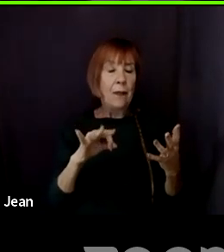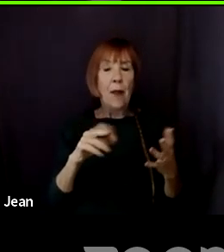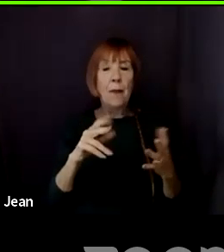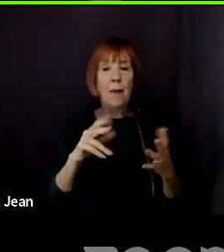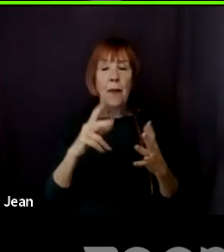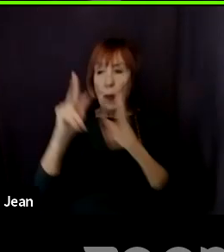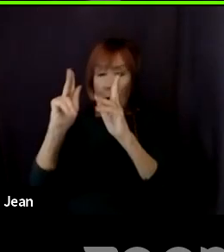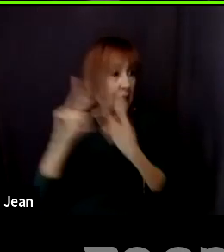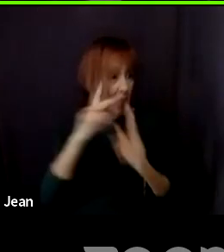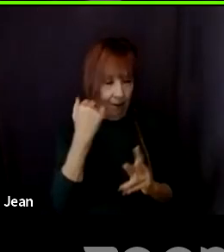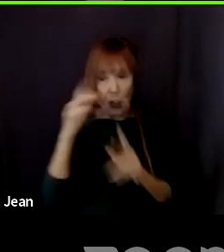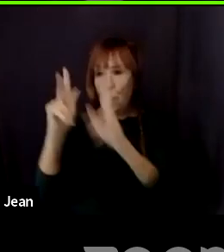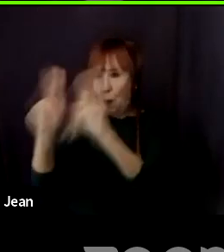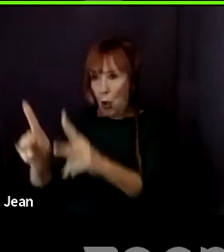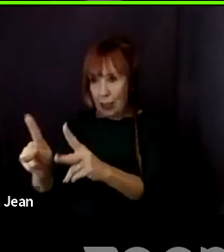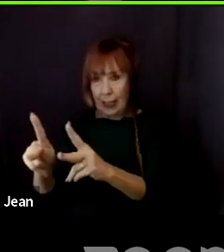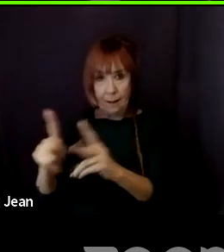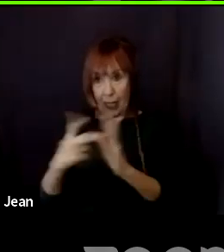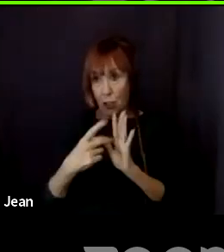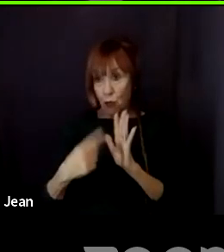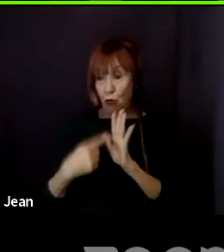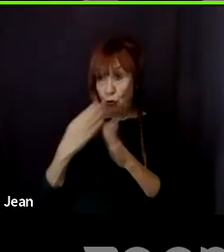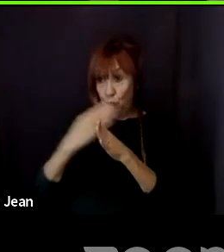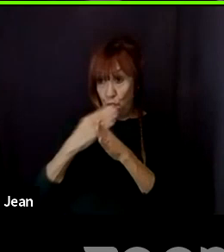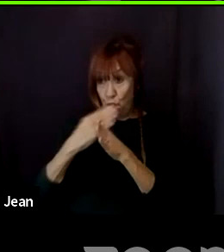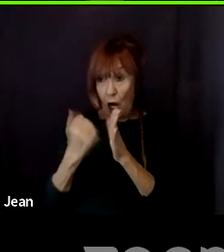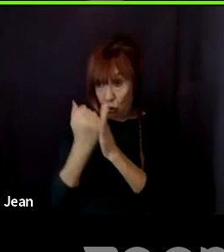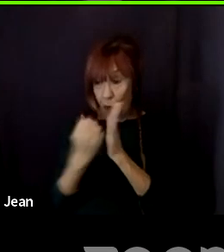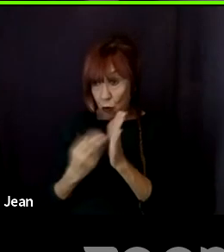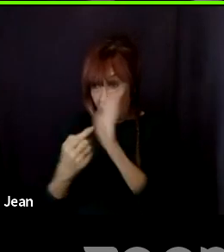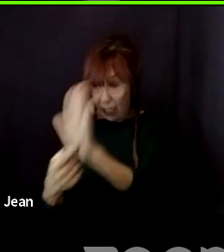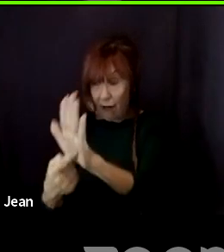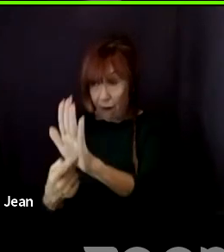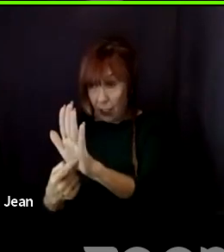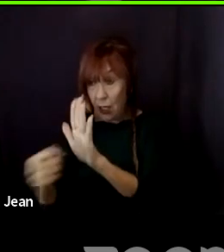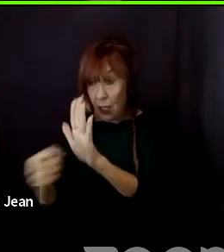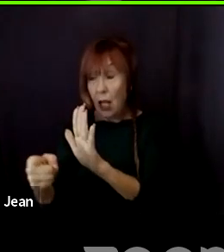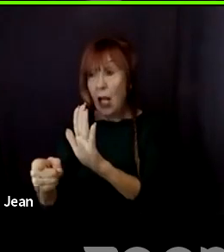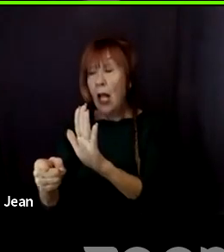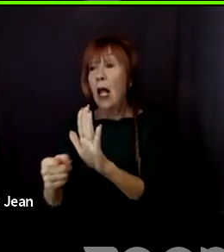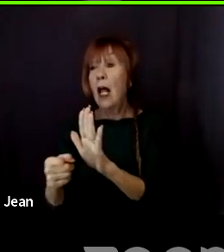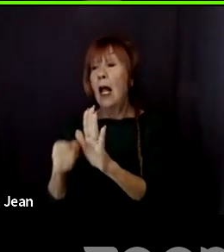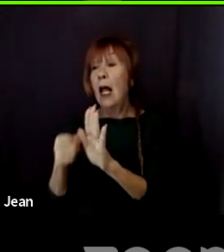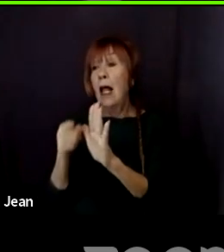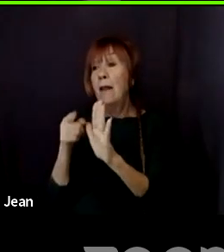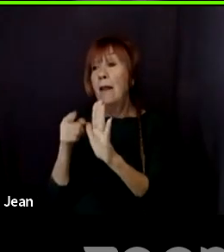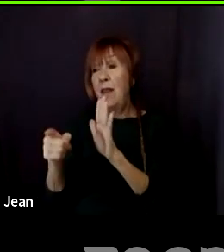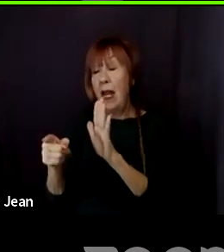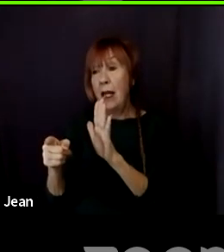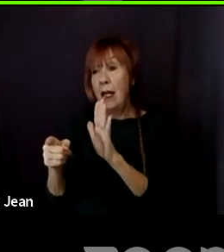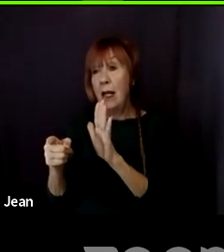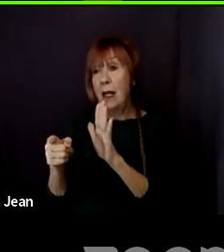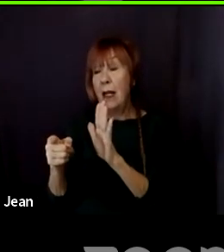but I'd recommend giving it to people you know first, but if you don't know them well, it's much more likely they would have you sign a release